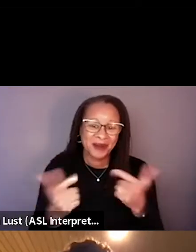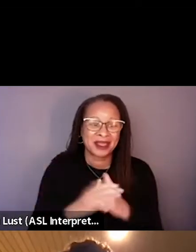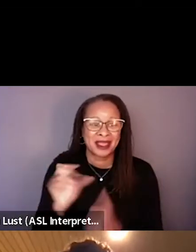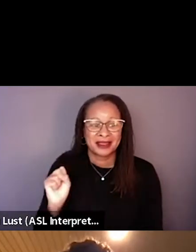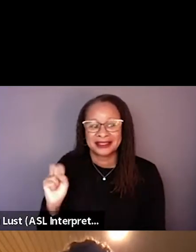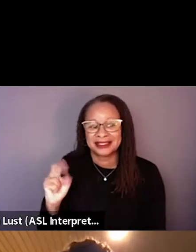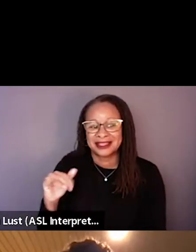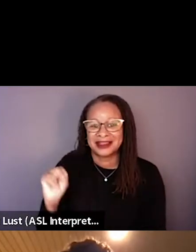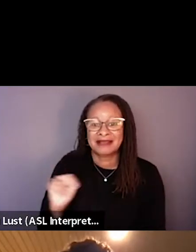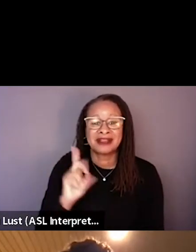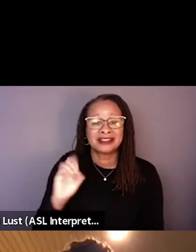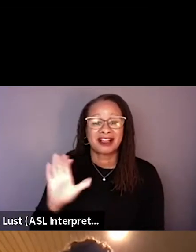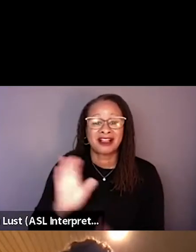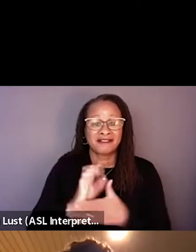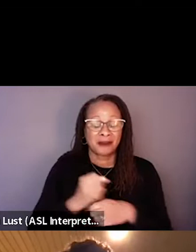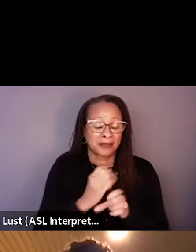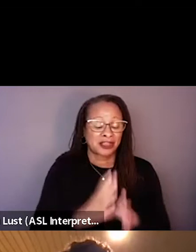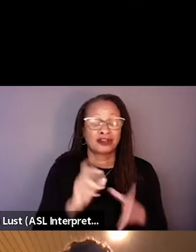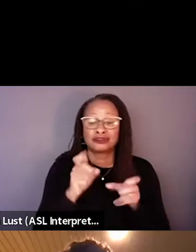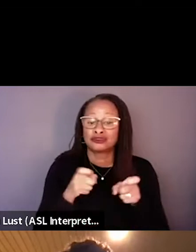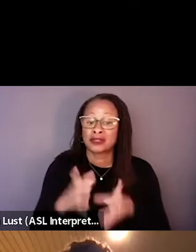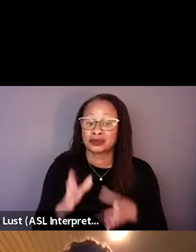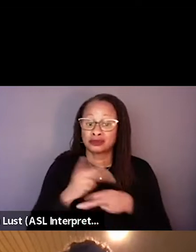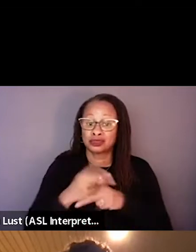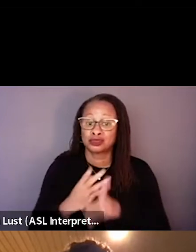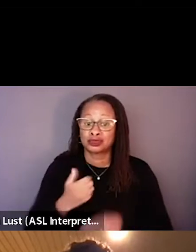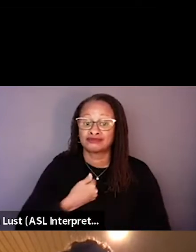I'm a documentary filmmaker, director and a producer based in Los Angeles.